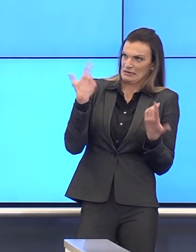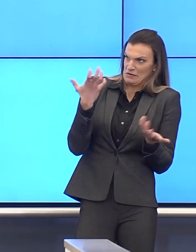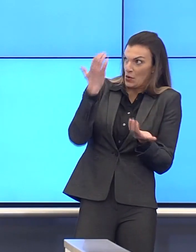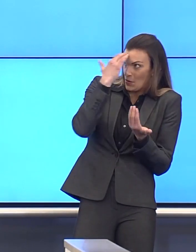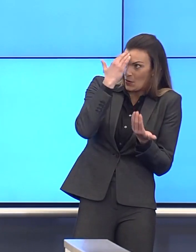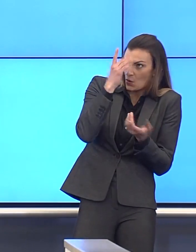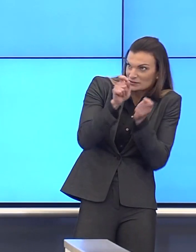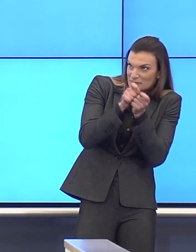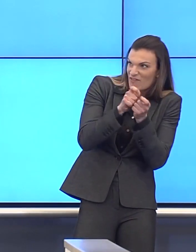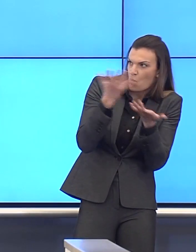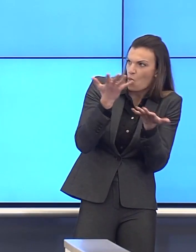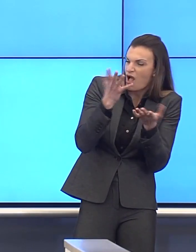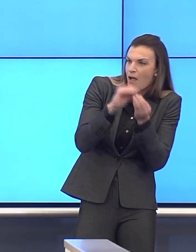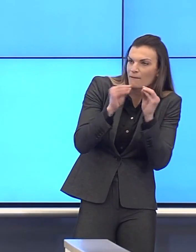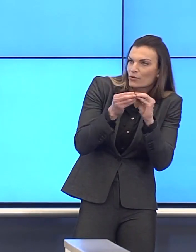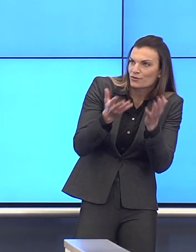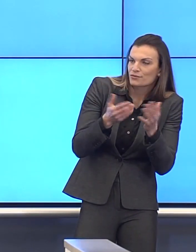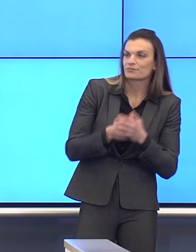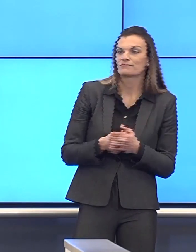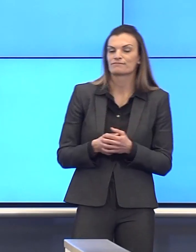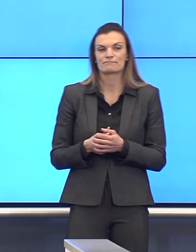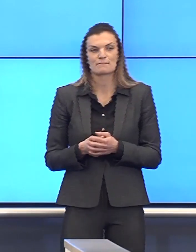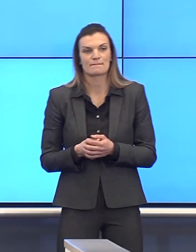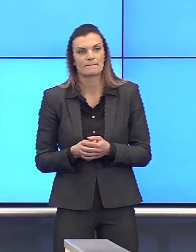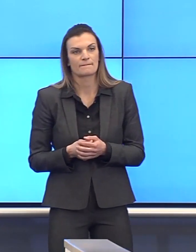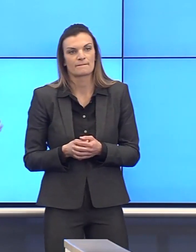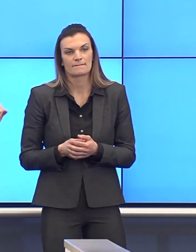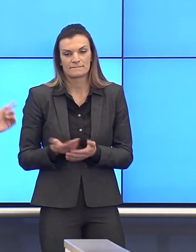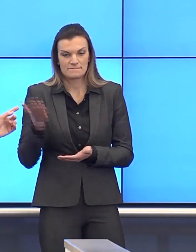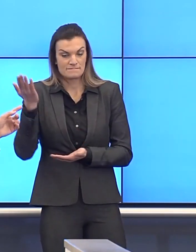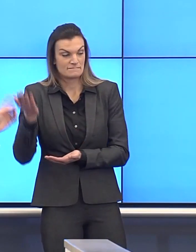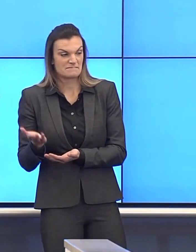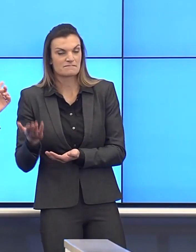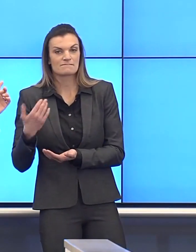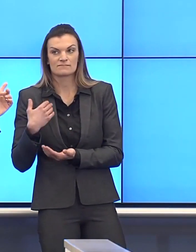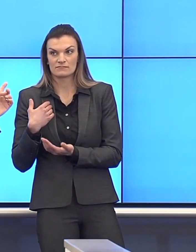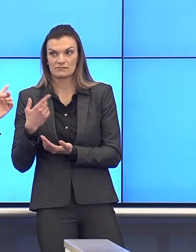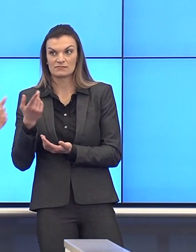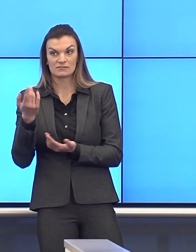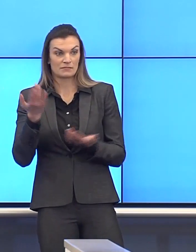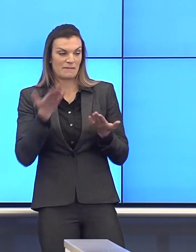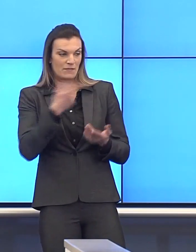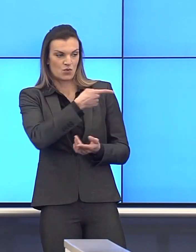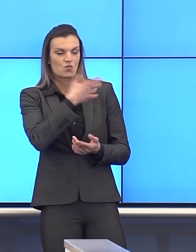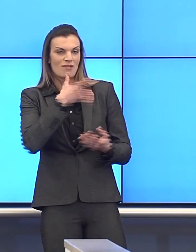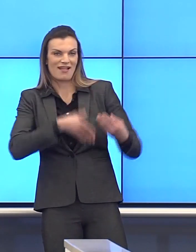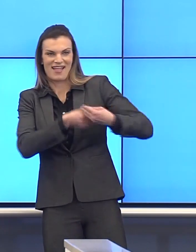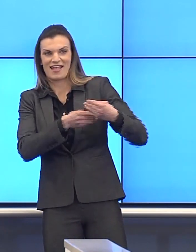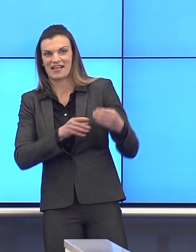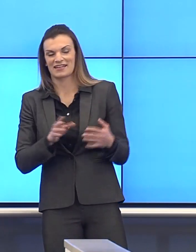THIS NUMBER OF DEATHS, THAT'S WHAT WE MOVE SO EVERYONE CAN SEE, OKAY, HERE IS THE LINE WE NEED TOO GET TO. SO, A COUPLE OF THINGS, AND